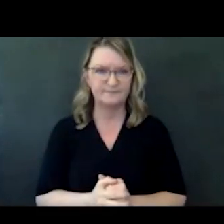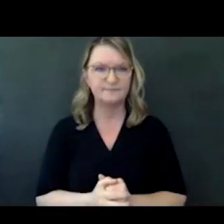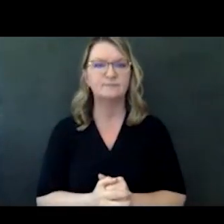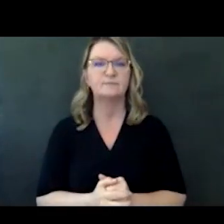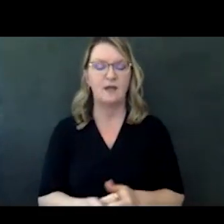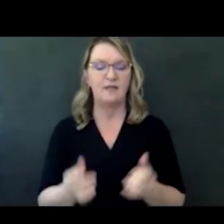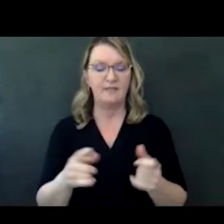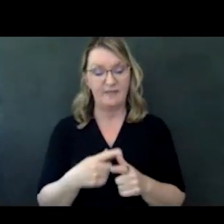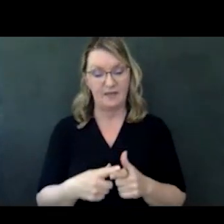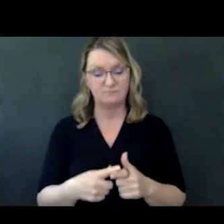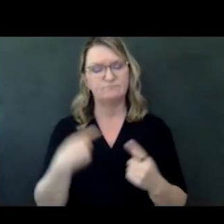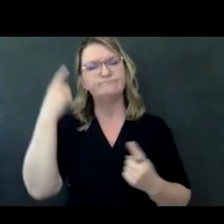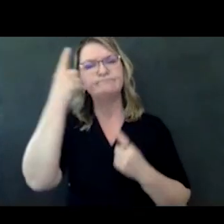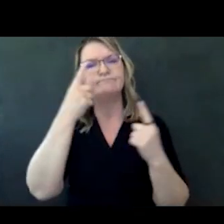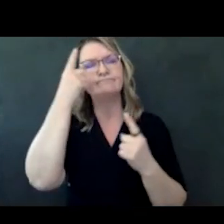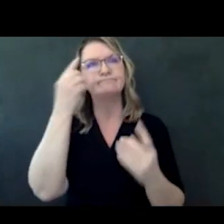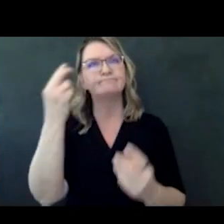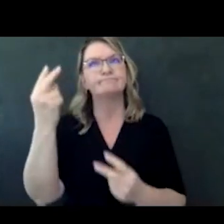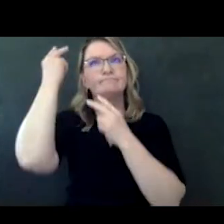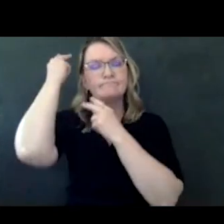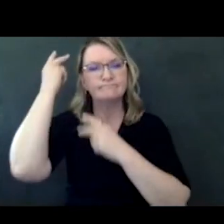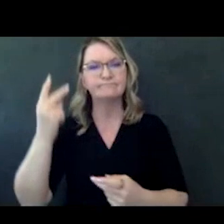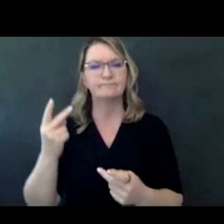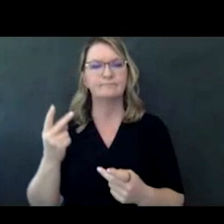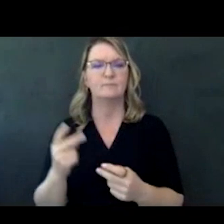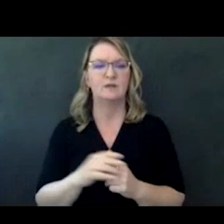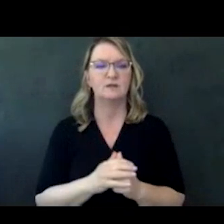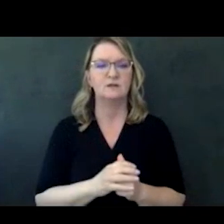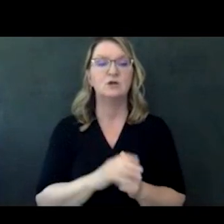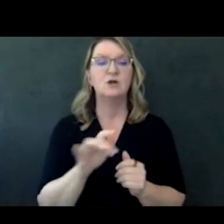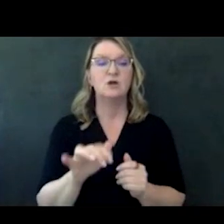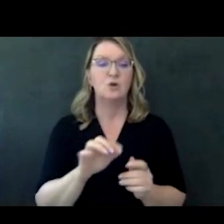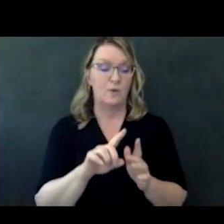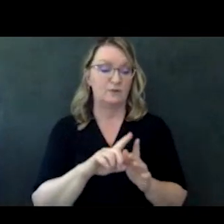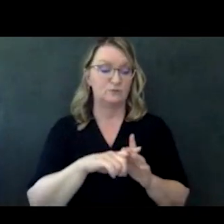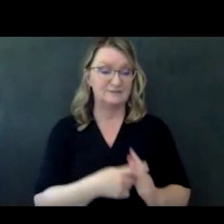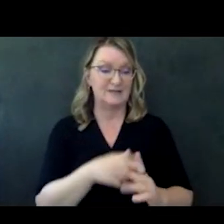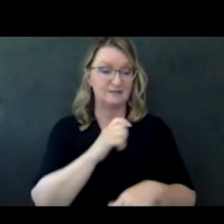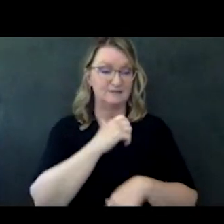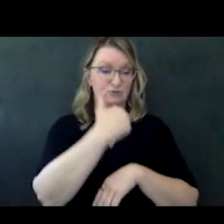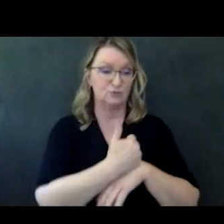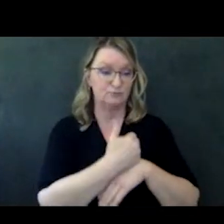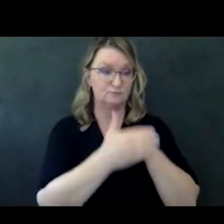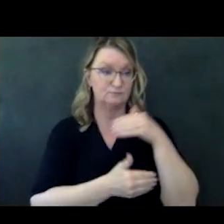for reflection. Do this at the outset to set your direction and revisit it as you continue to build